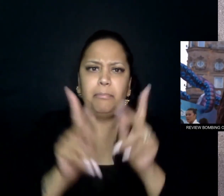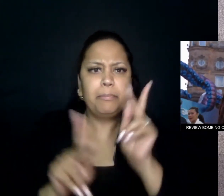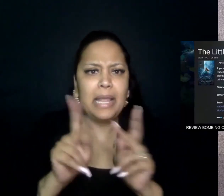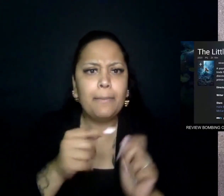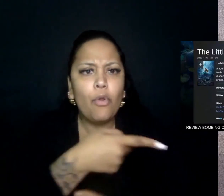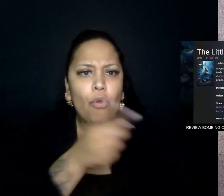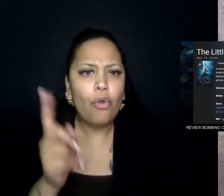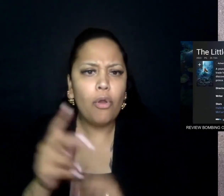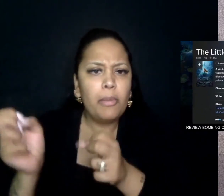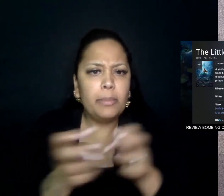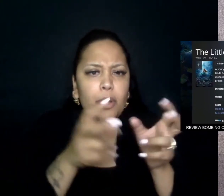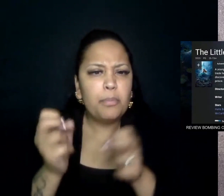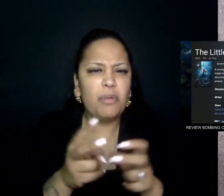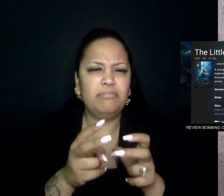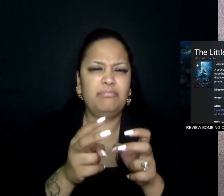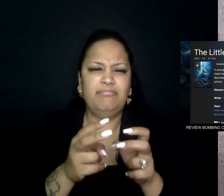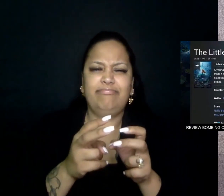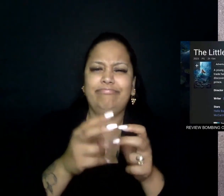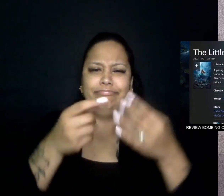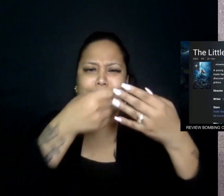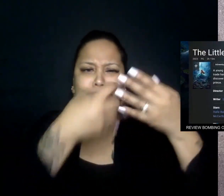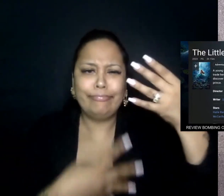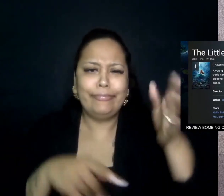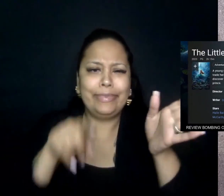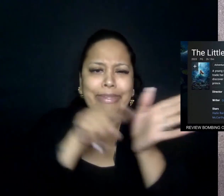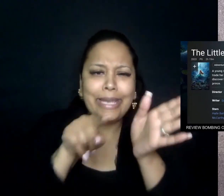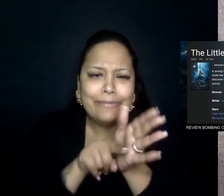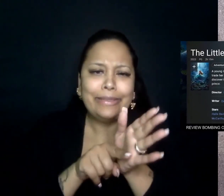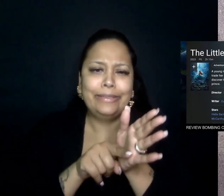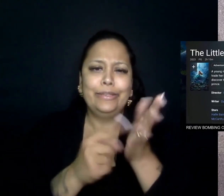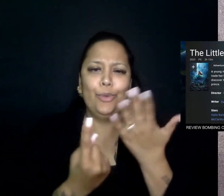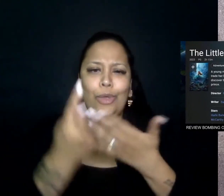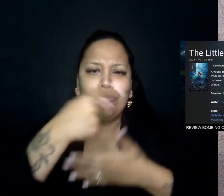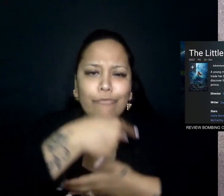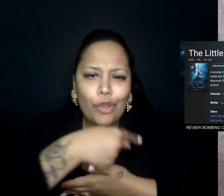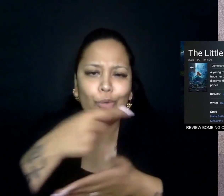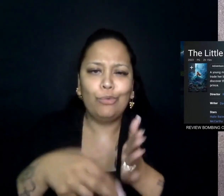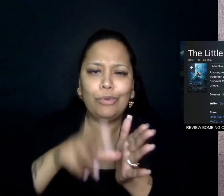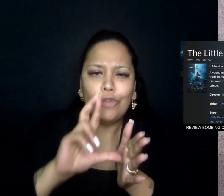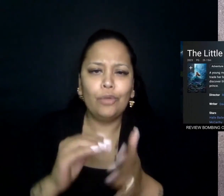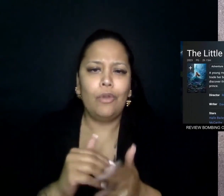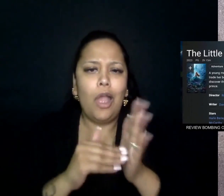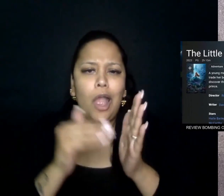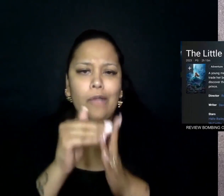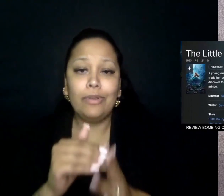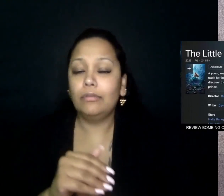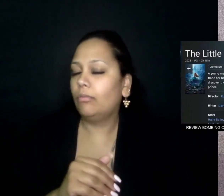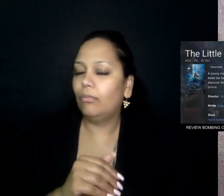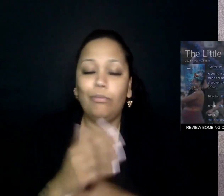That's when people post a bunch of negative reviews, often unrelated to the actual film.